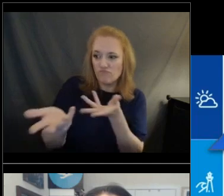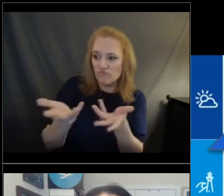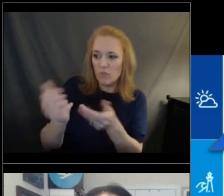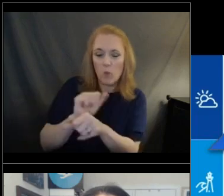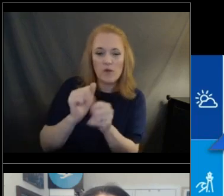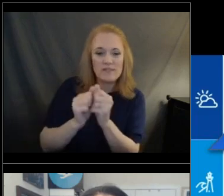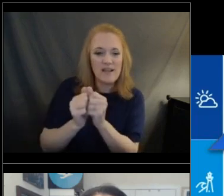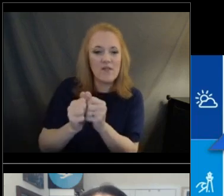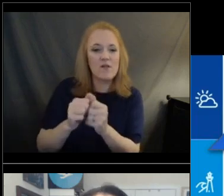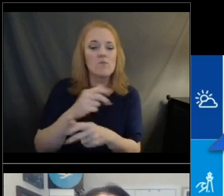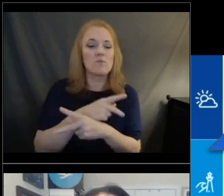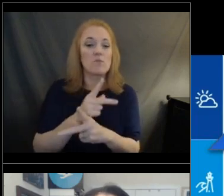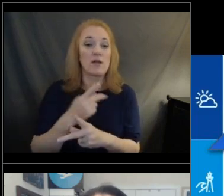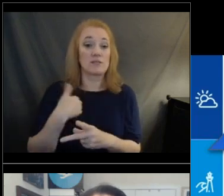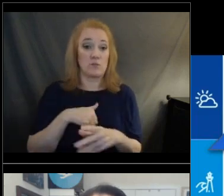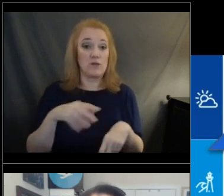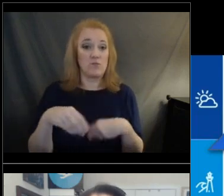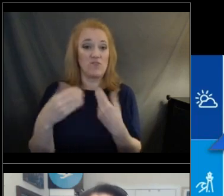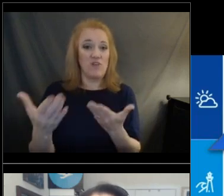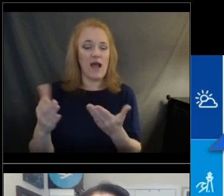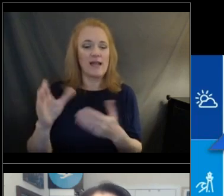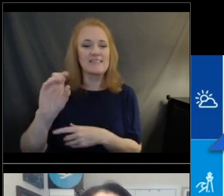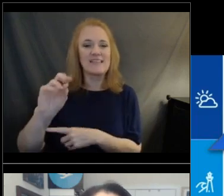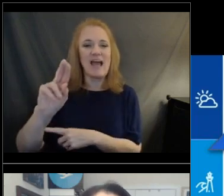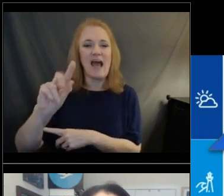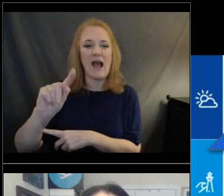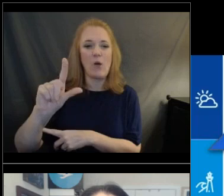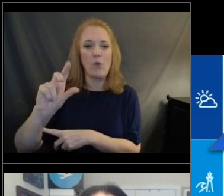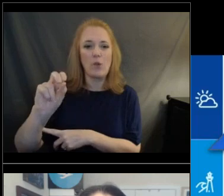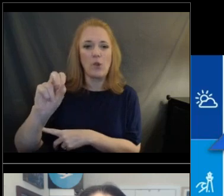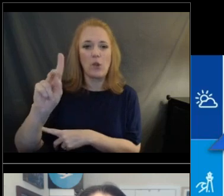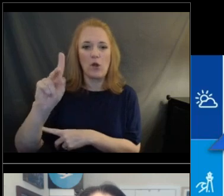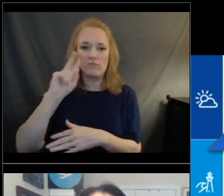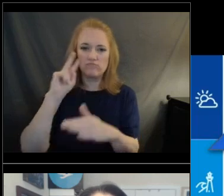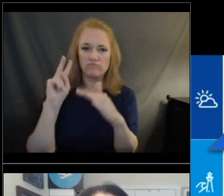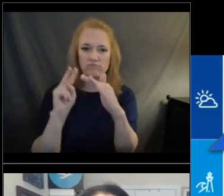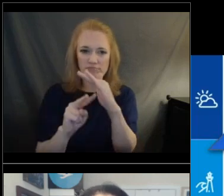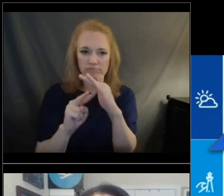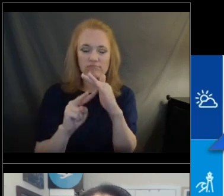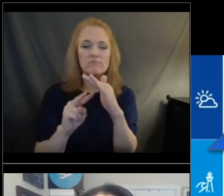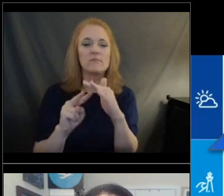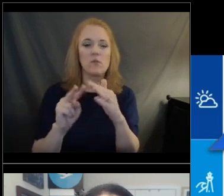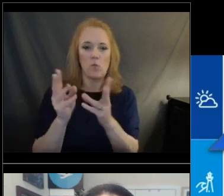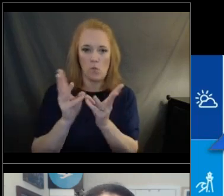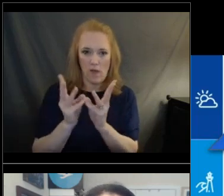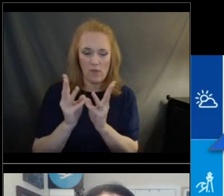provide include outlooks during mitigation and preparedness time scales of seasonal, monthly,